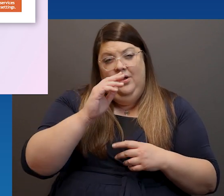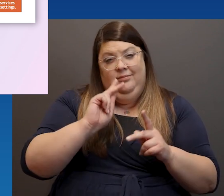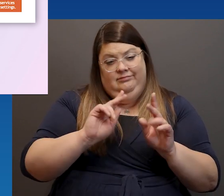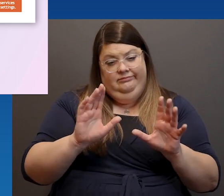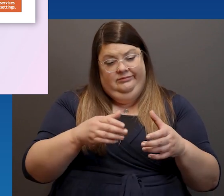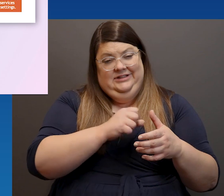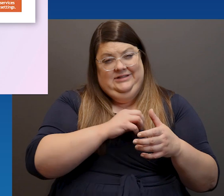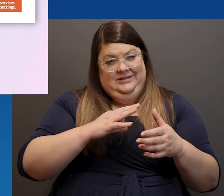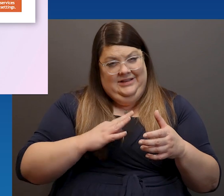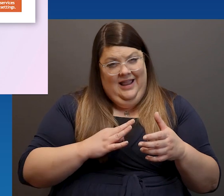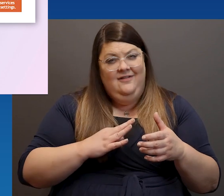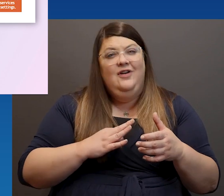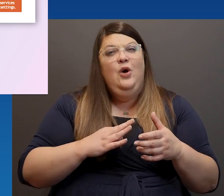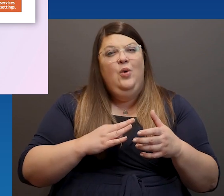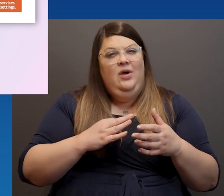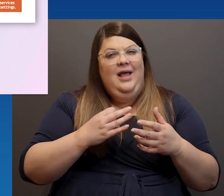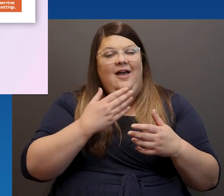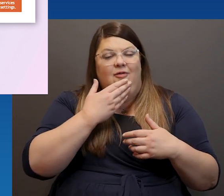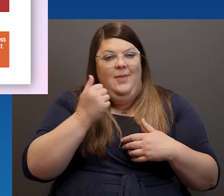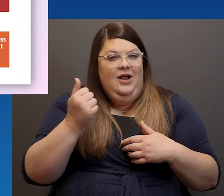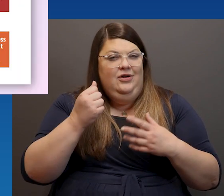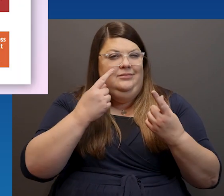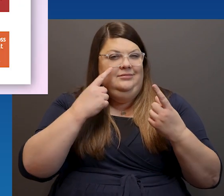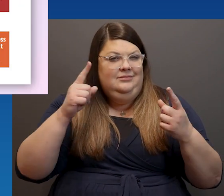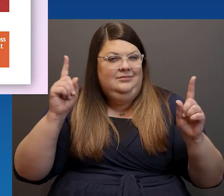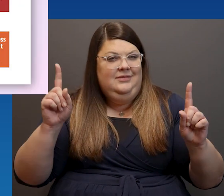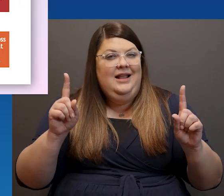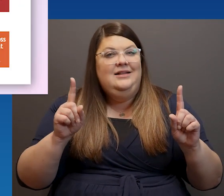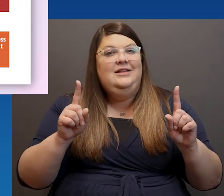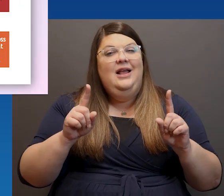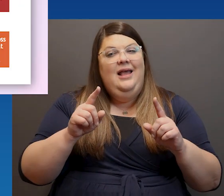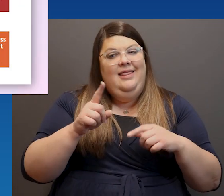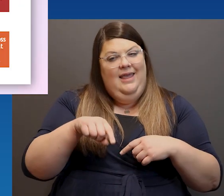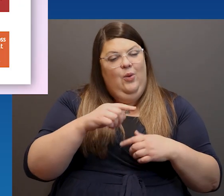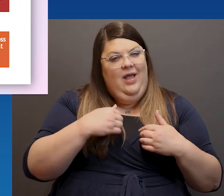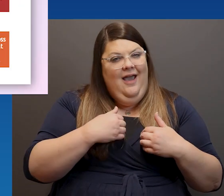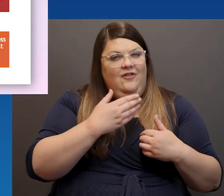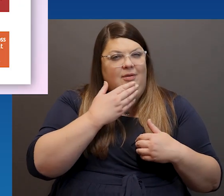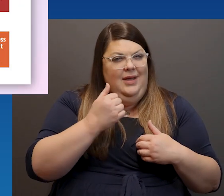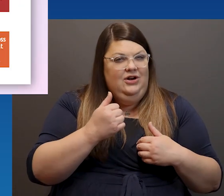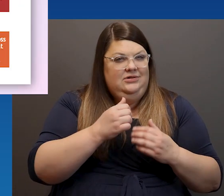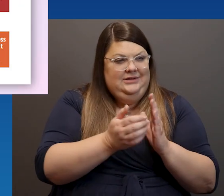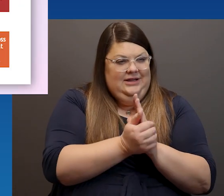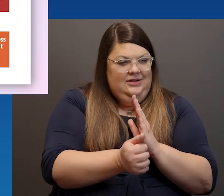and families as they will have the needed skills to provide quality services and supports.